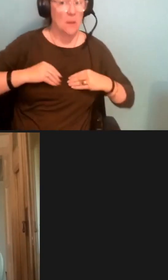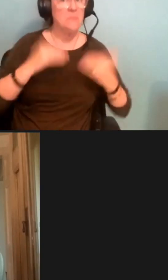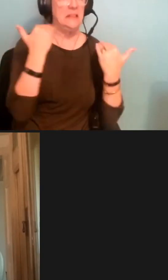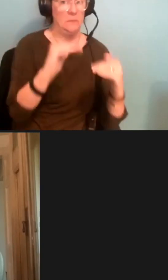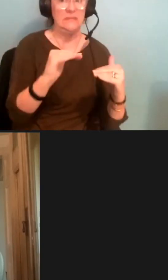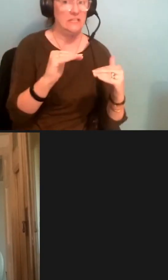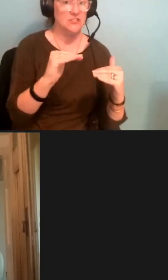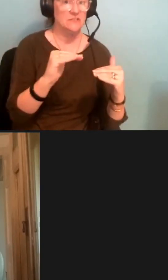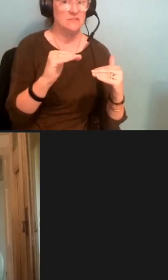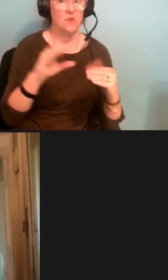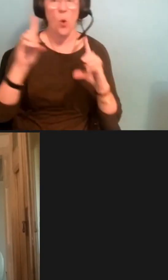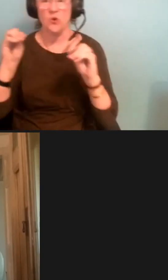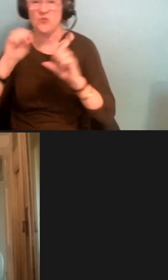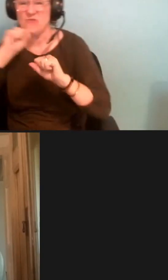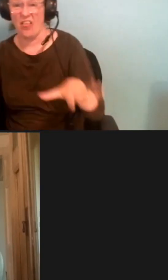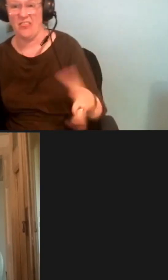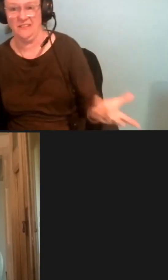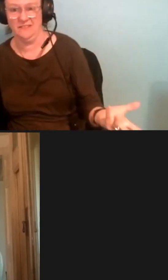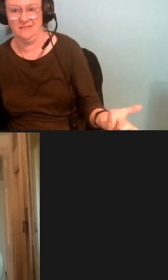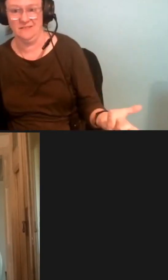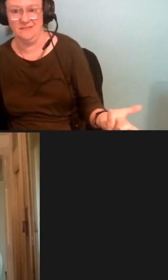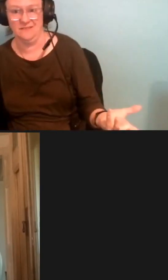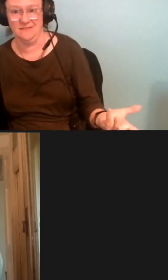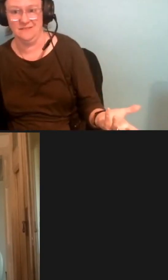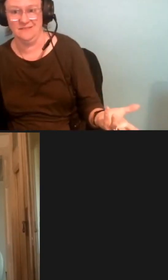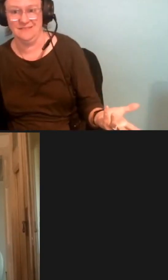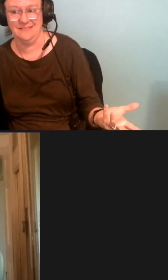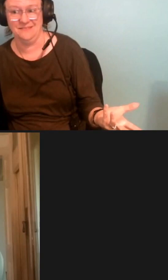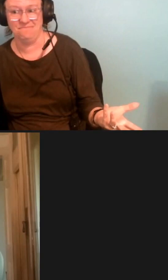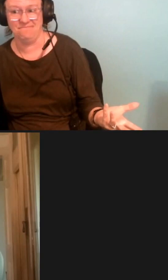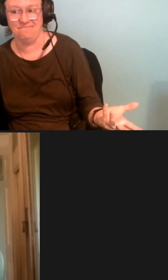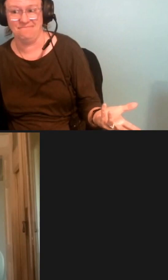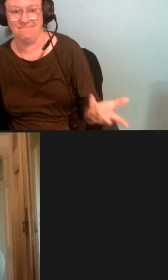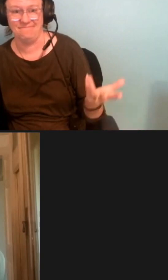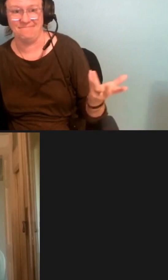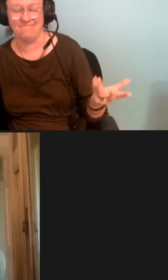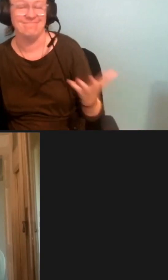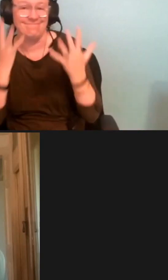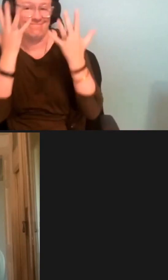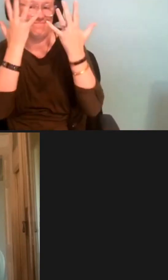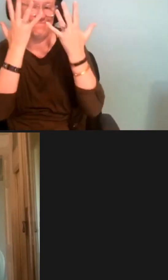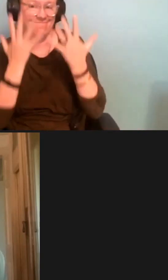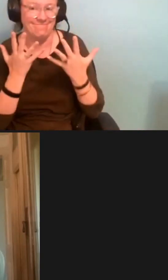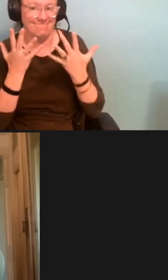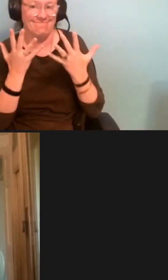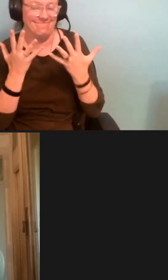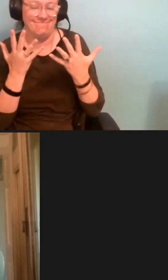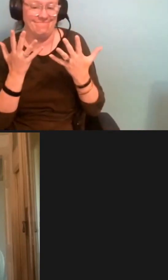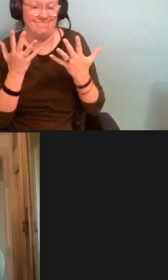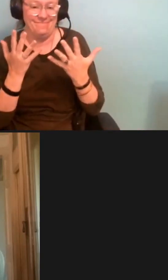nothing because we do not have a sufficient number of tests that provide